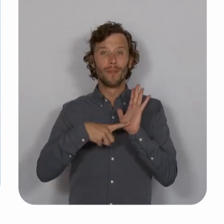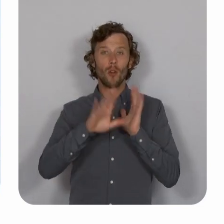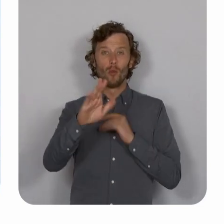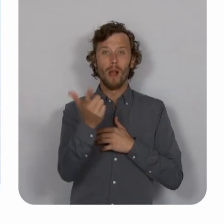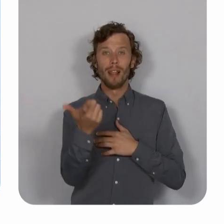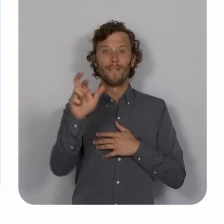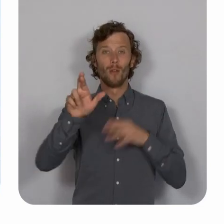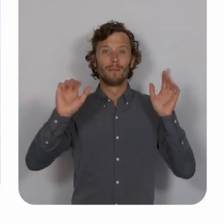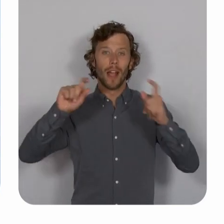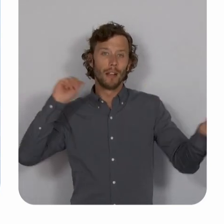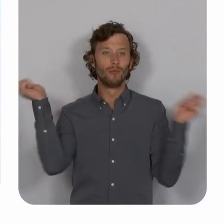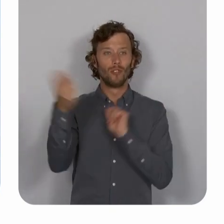How cool is that?